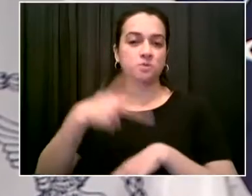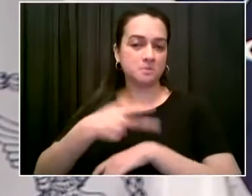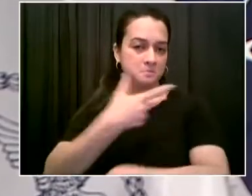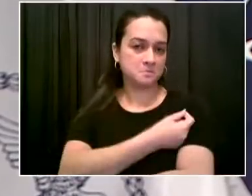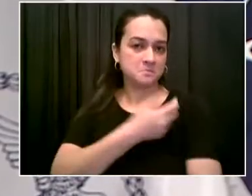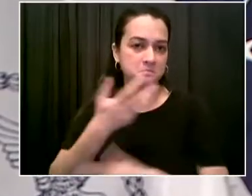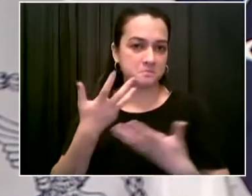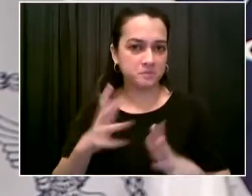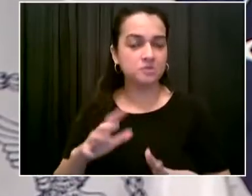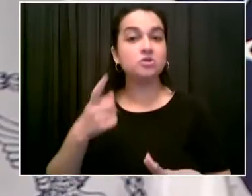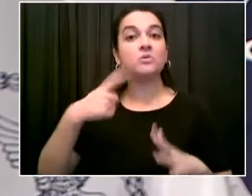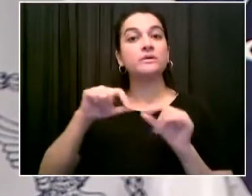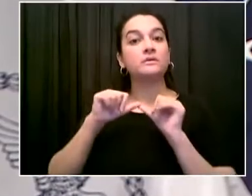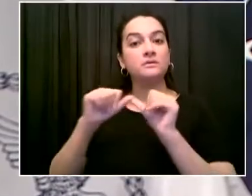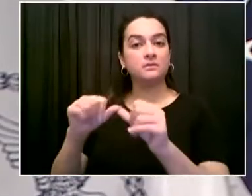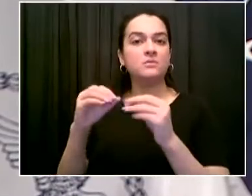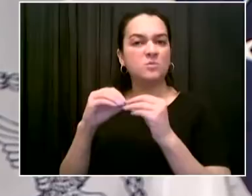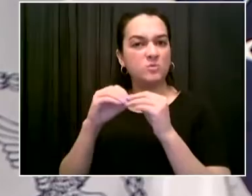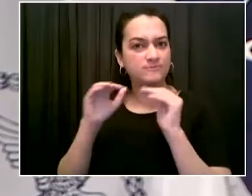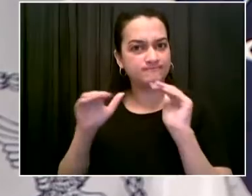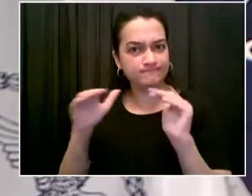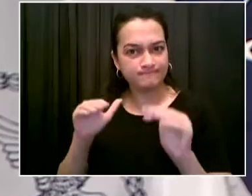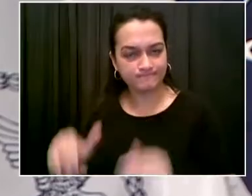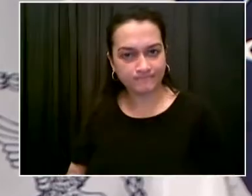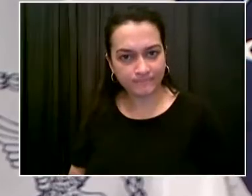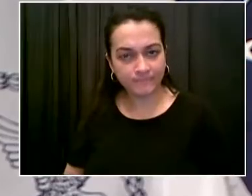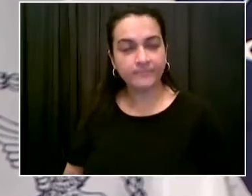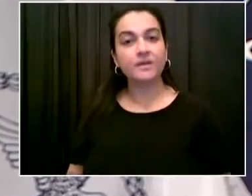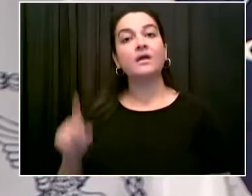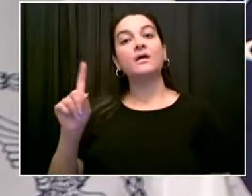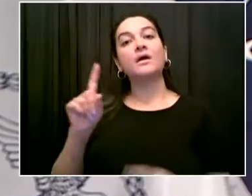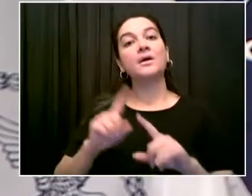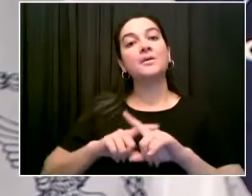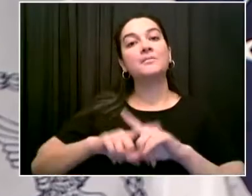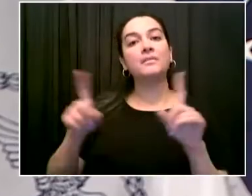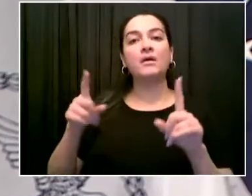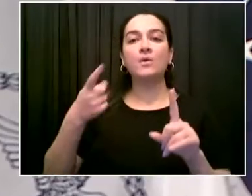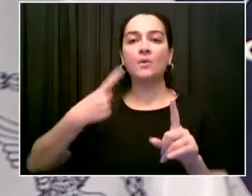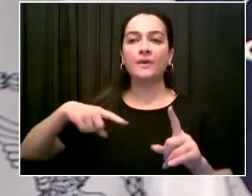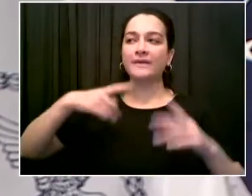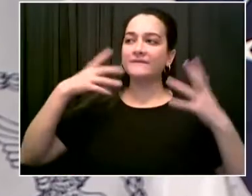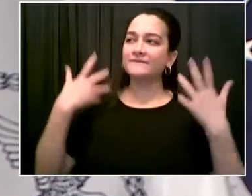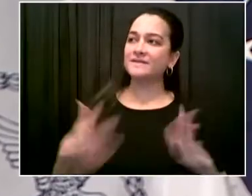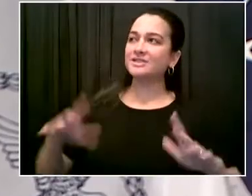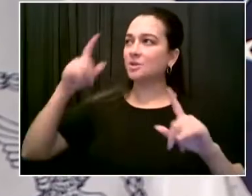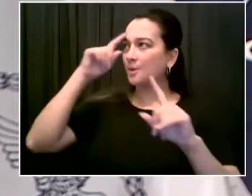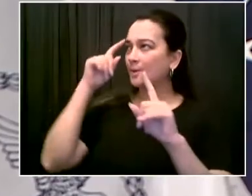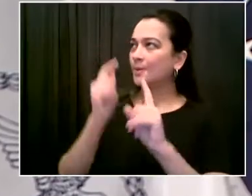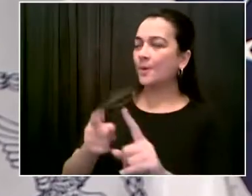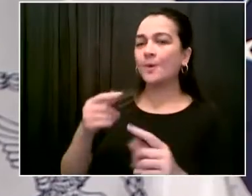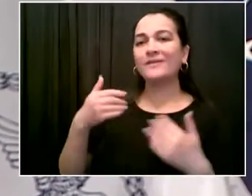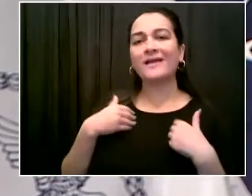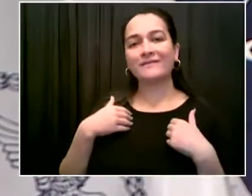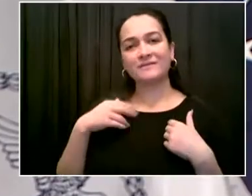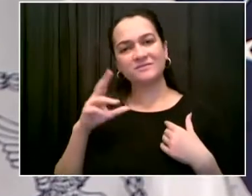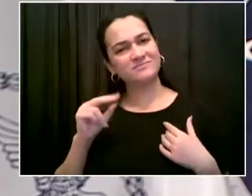COME BACK AND GET THE SECOND. I WANT TO KEEP MOVING ON THAT GOAL. BUT I HAVE TO